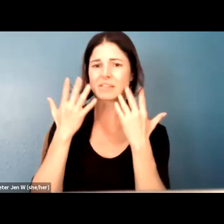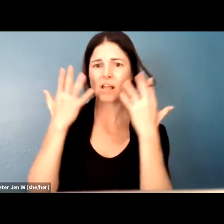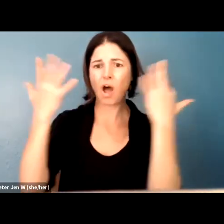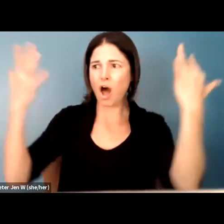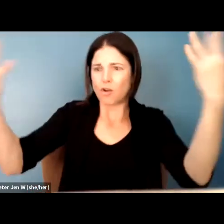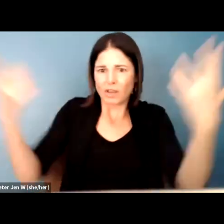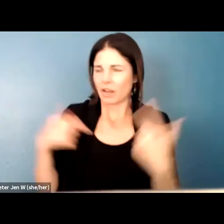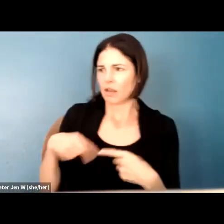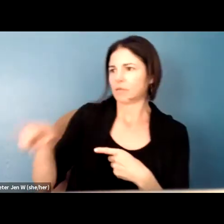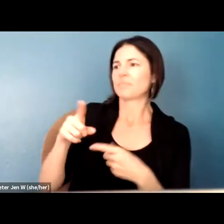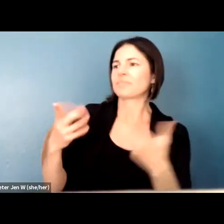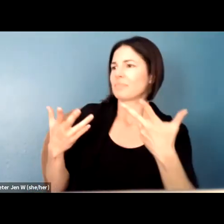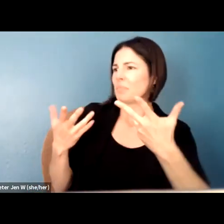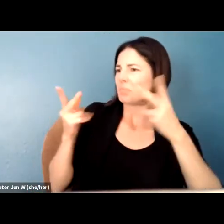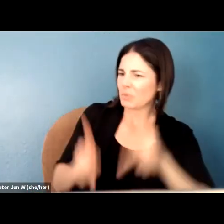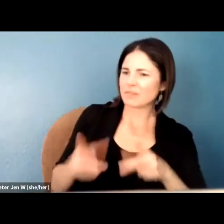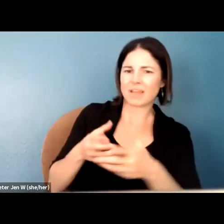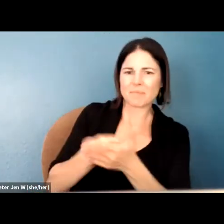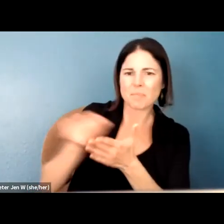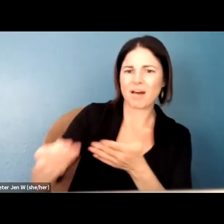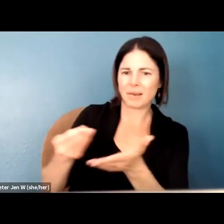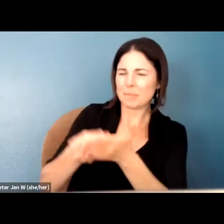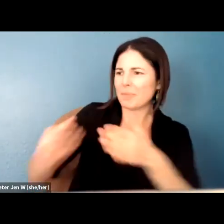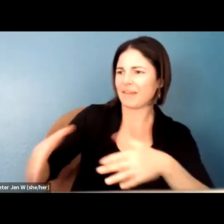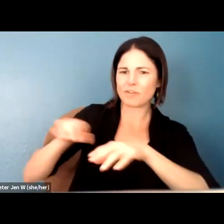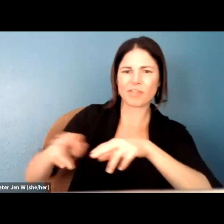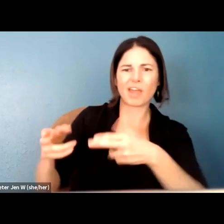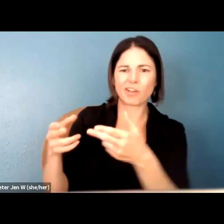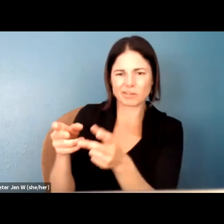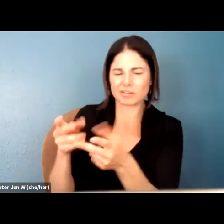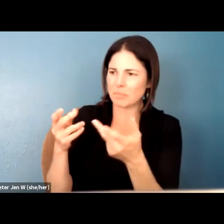bought and paid for many times over site black women who are